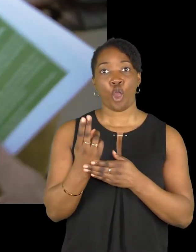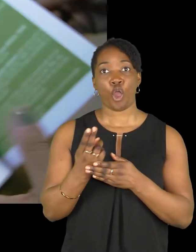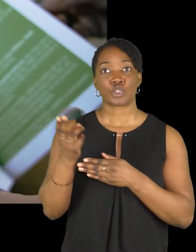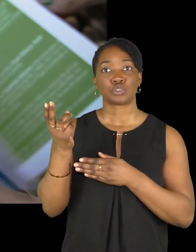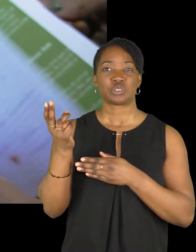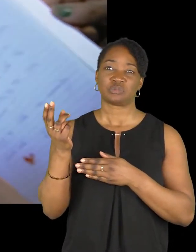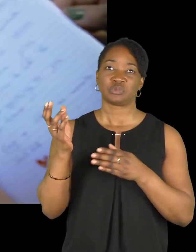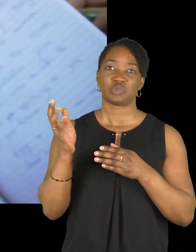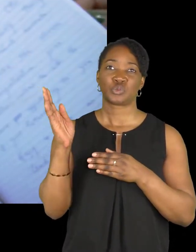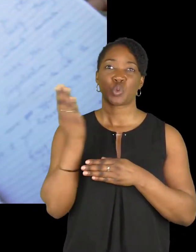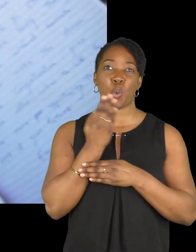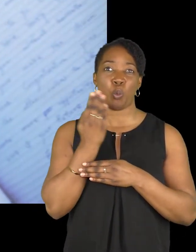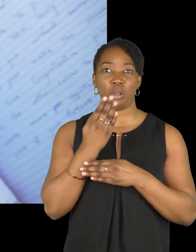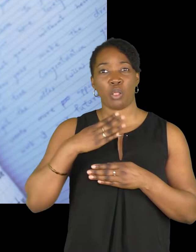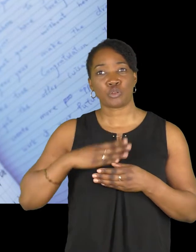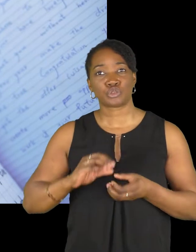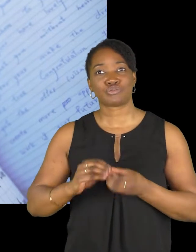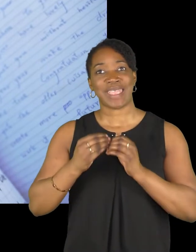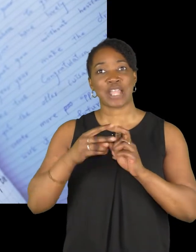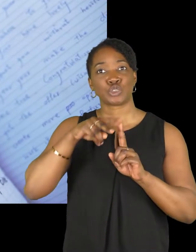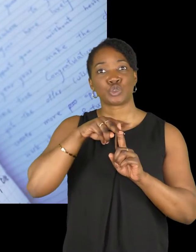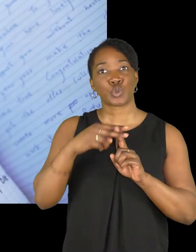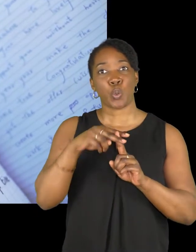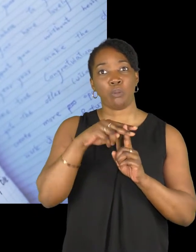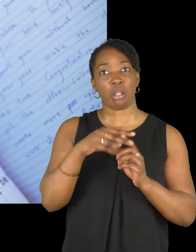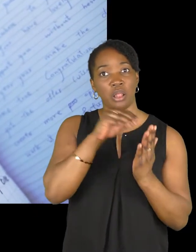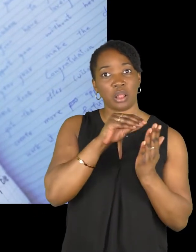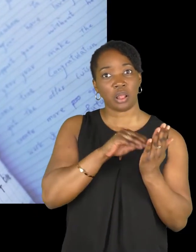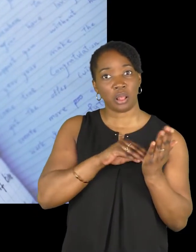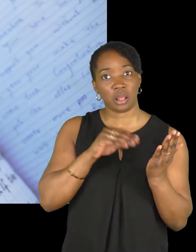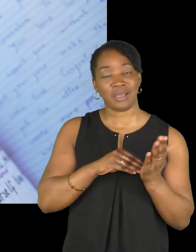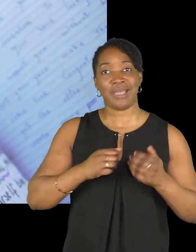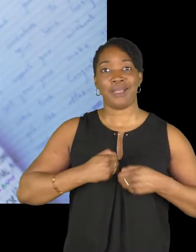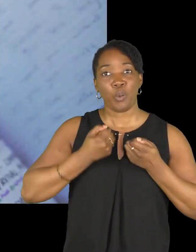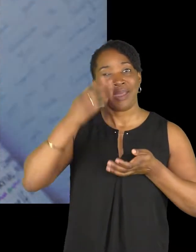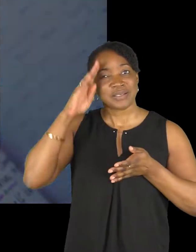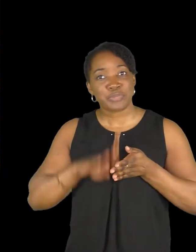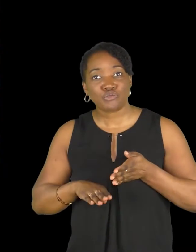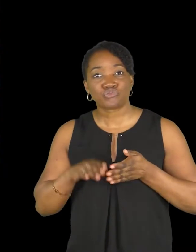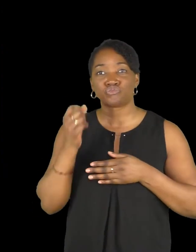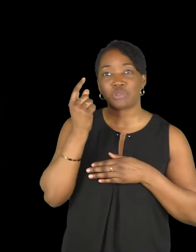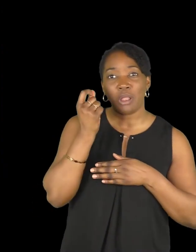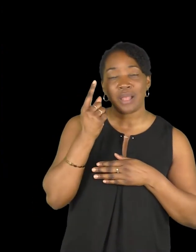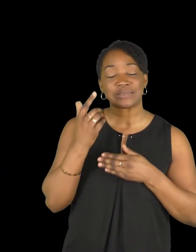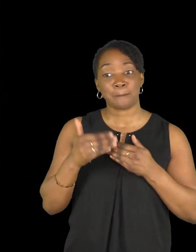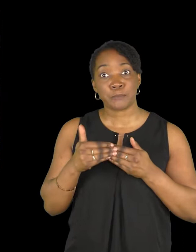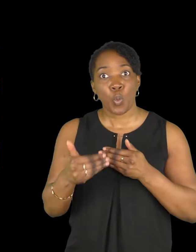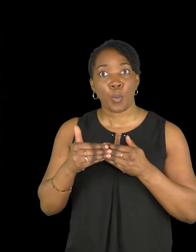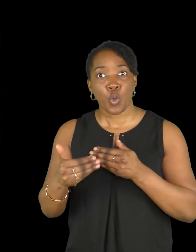of colour toolkit that we wanted to create - speaking about our experiences of art school, realising that, you know, the more and more that we were having these roundtables, the more and